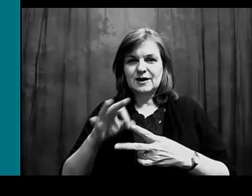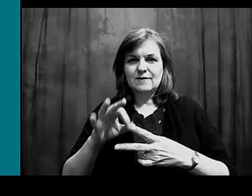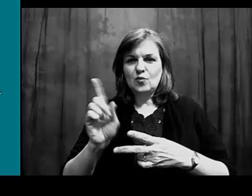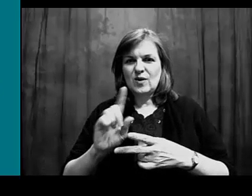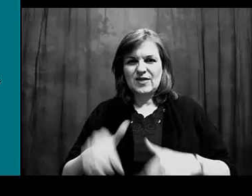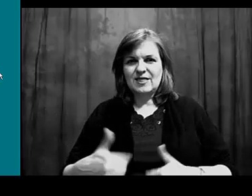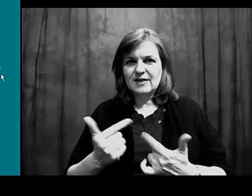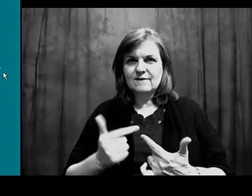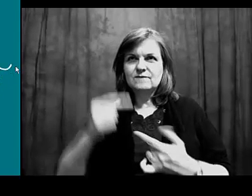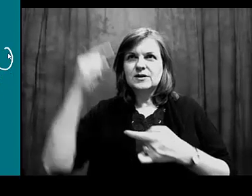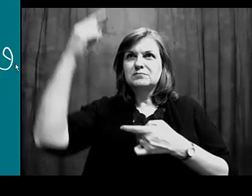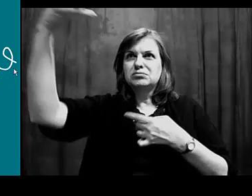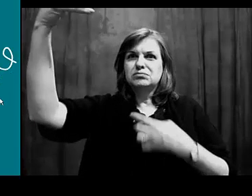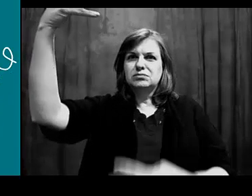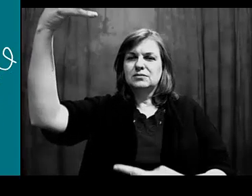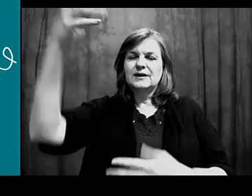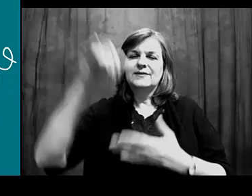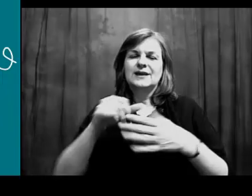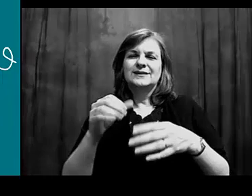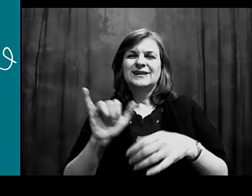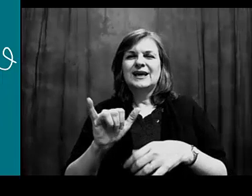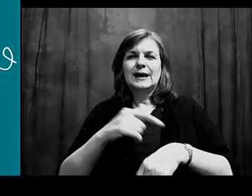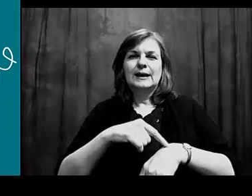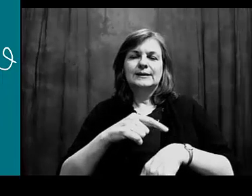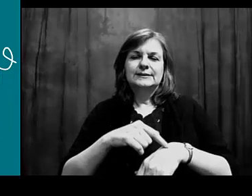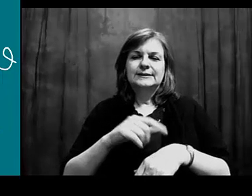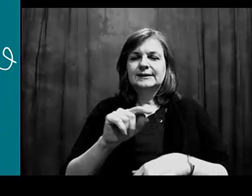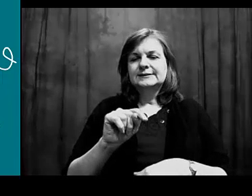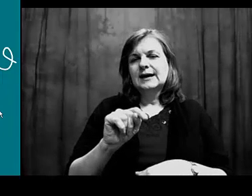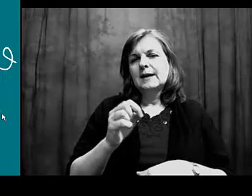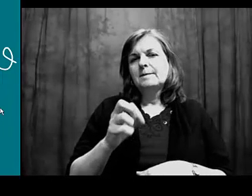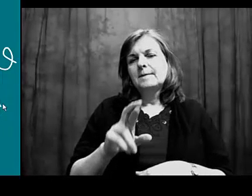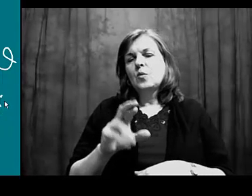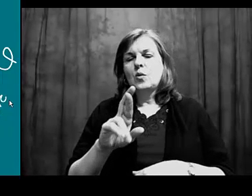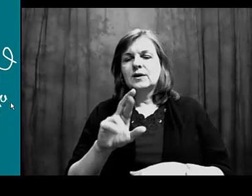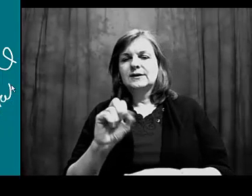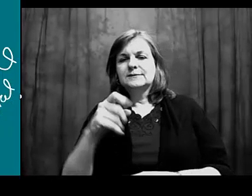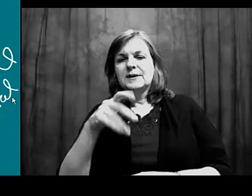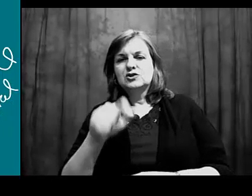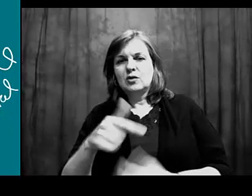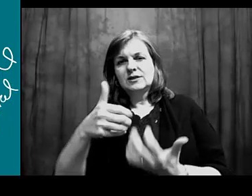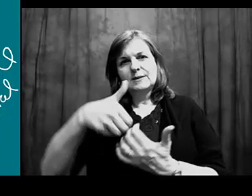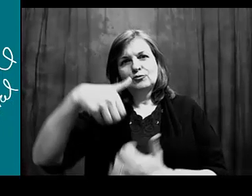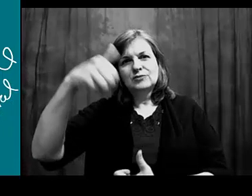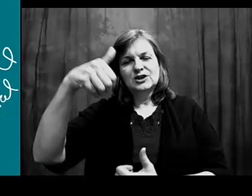so this is again a temporal or spatial kind of separation